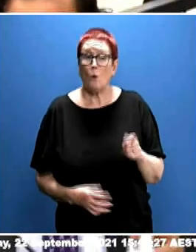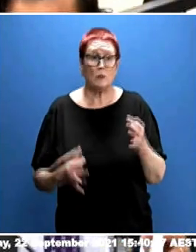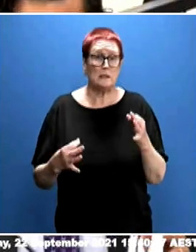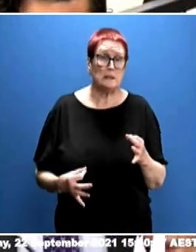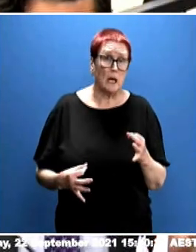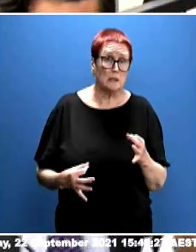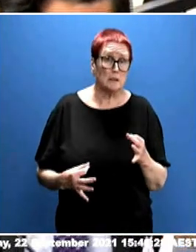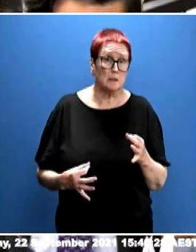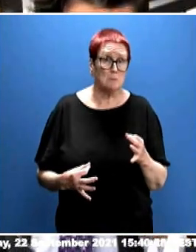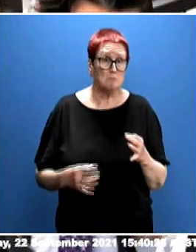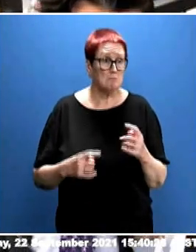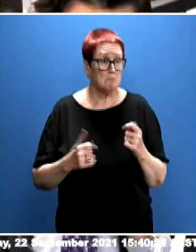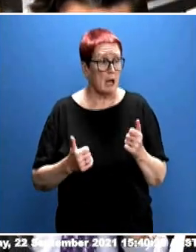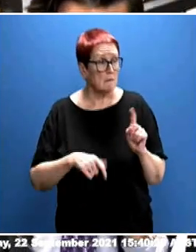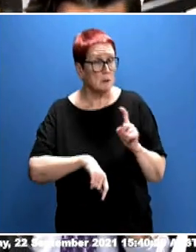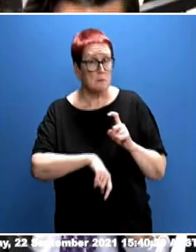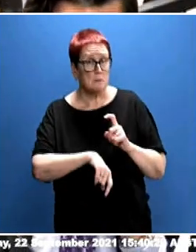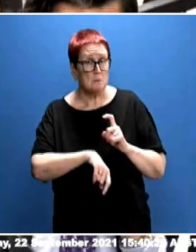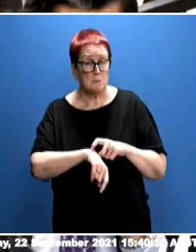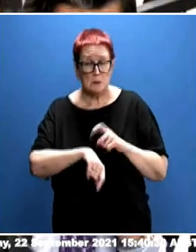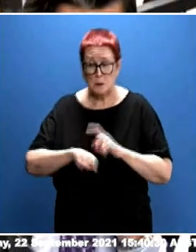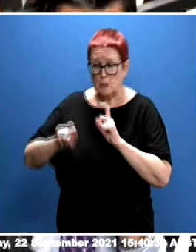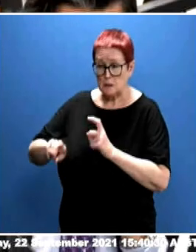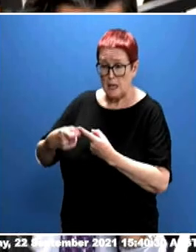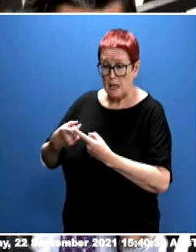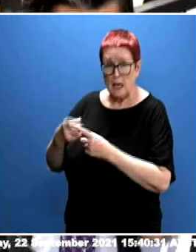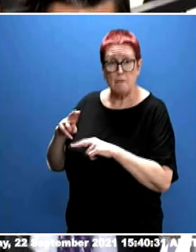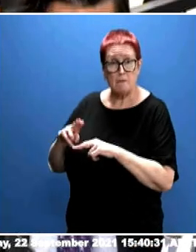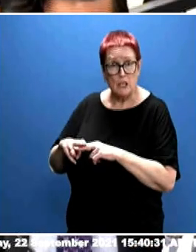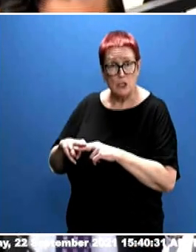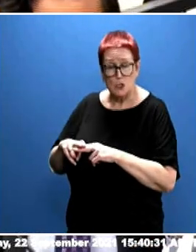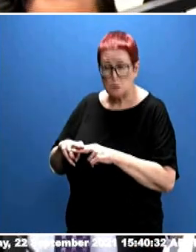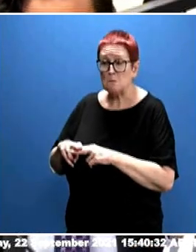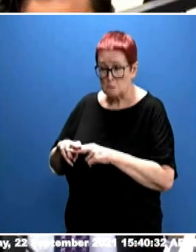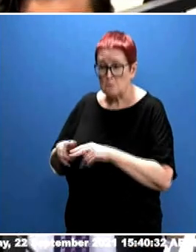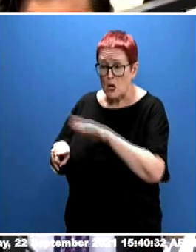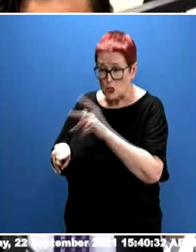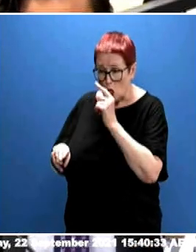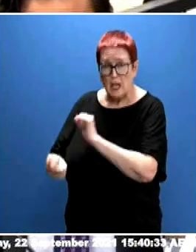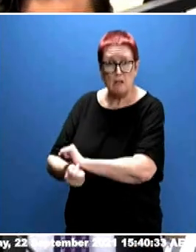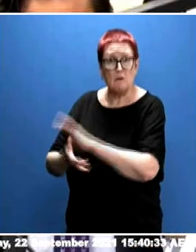deems suitable to be held in the Kath French Centre, the person will be released on bail to return to X place.